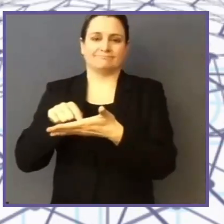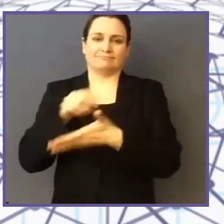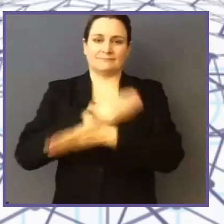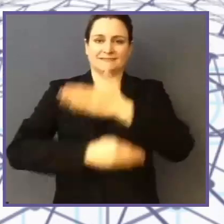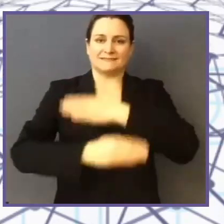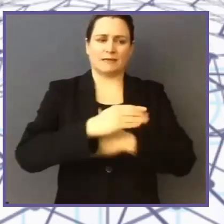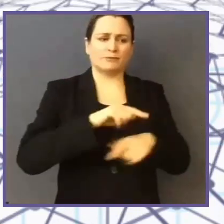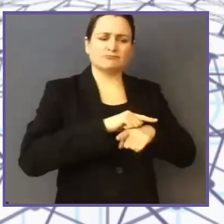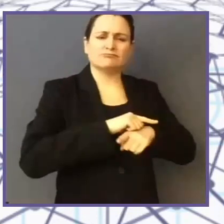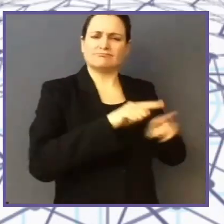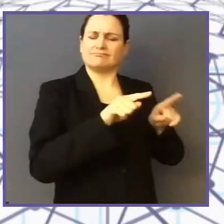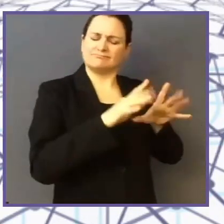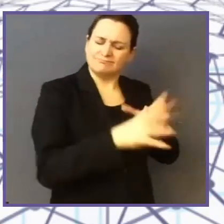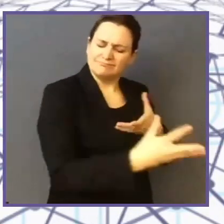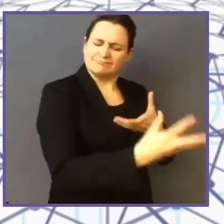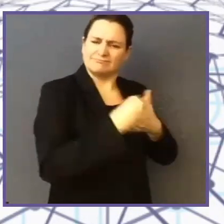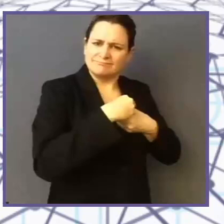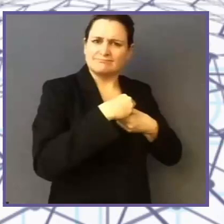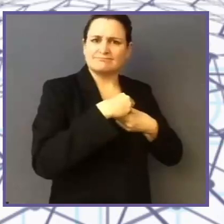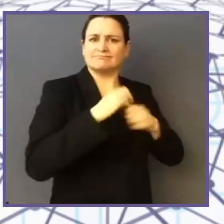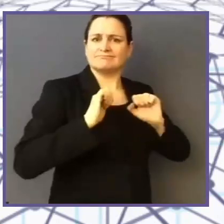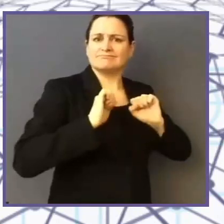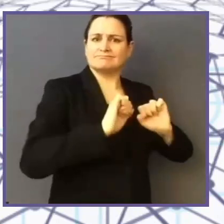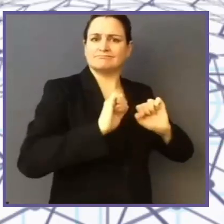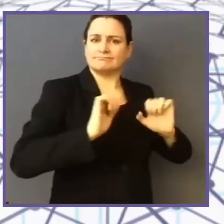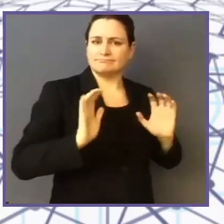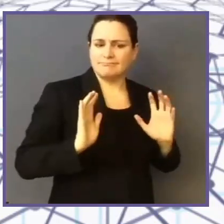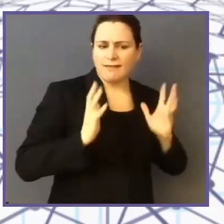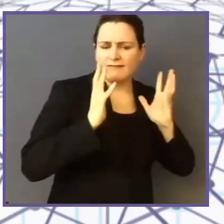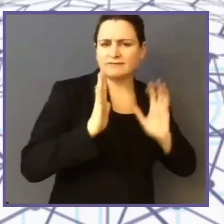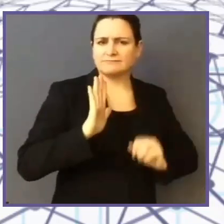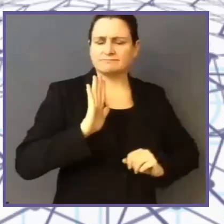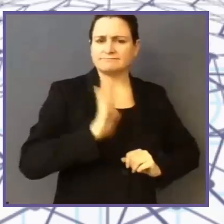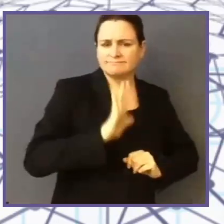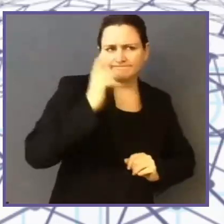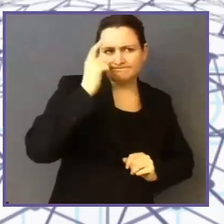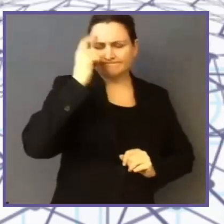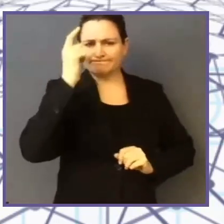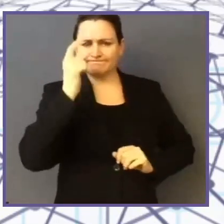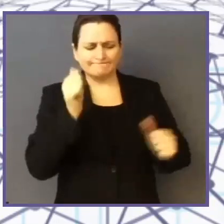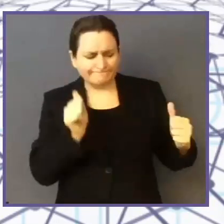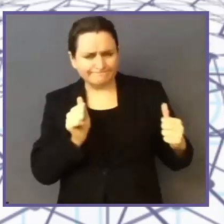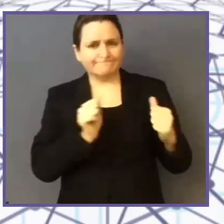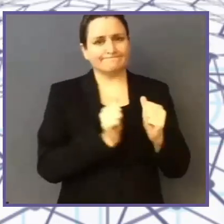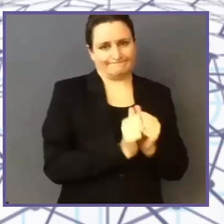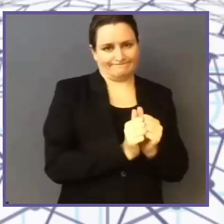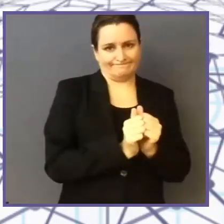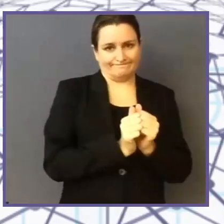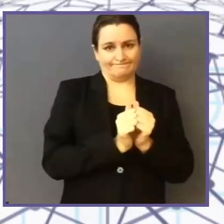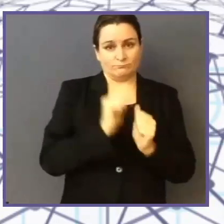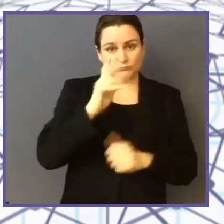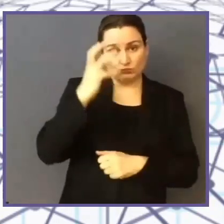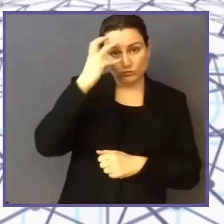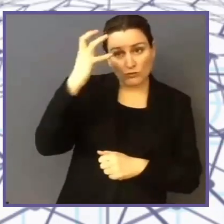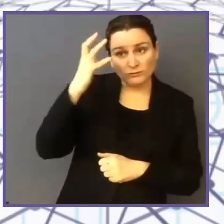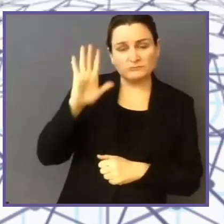our lives and experiences and duty bearers, stakeholders and society must move away from